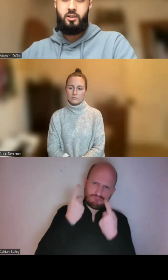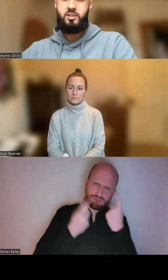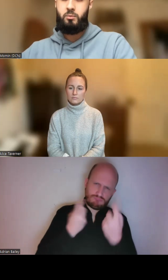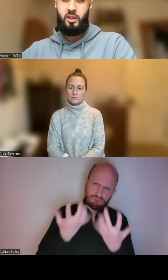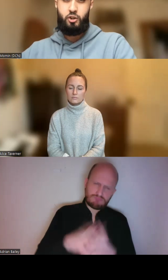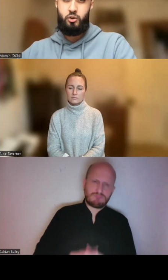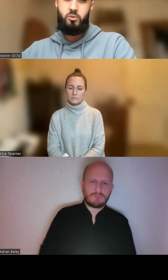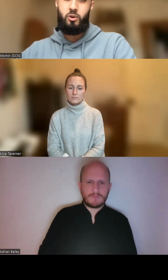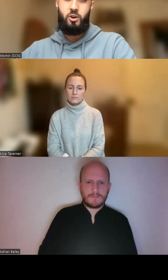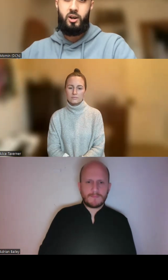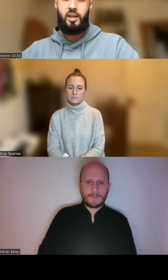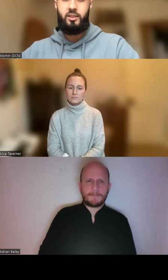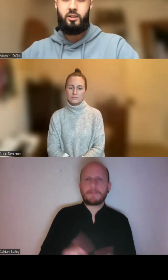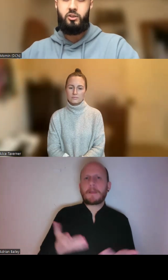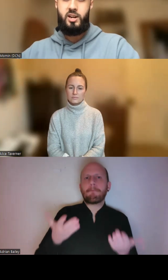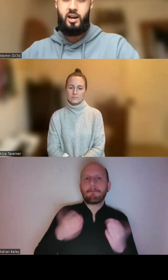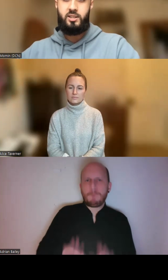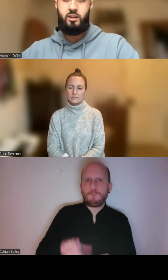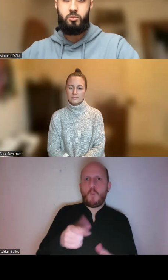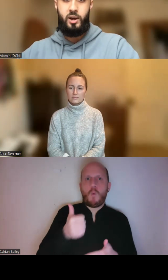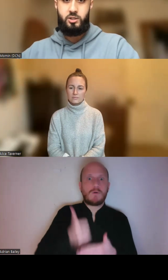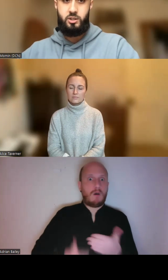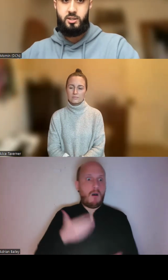This is something that you should do before starting anything. You need to ask yourself some questions.